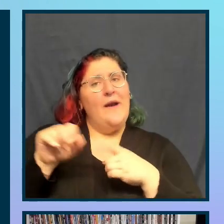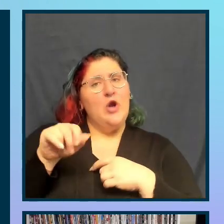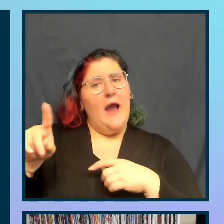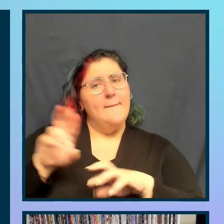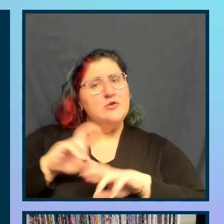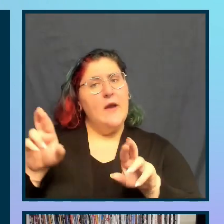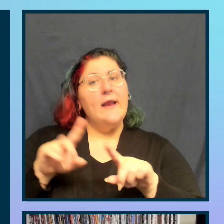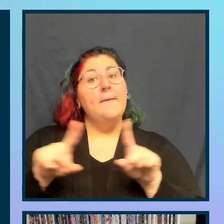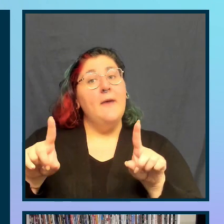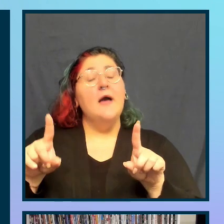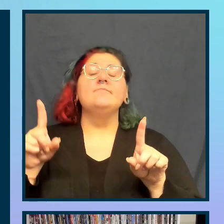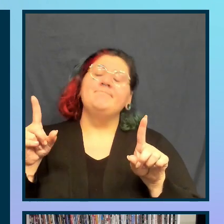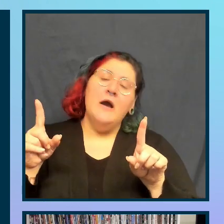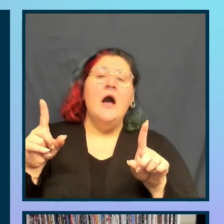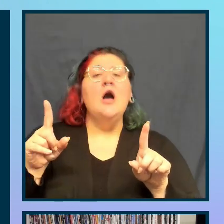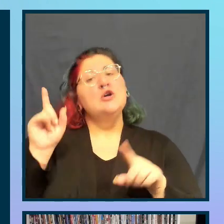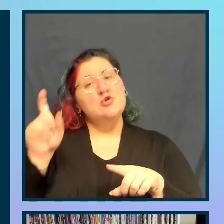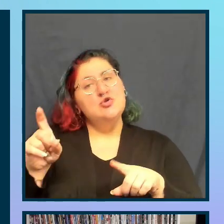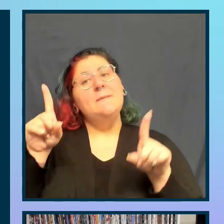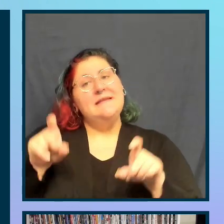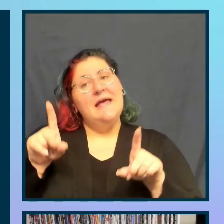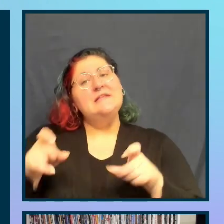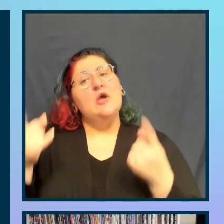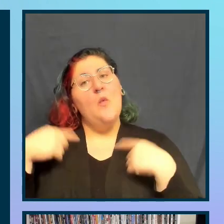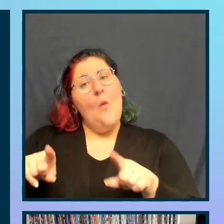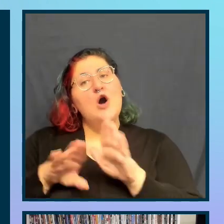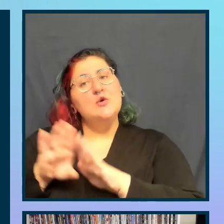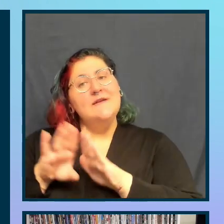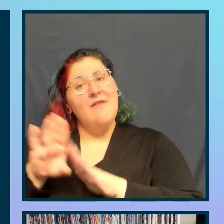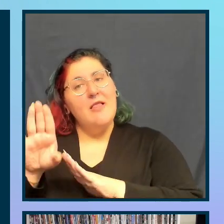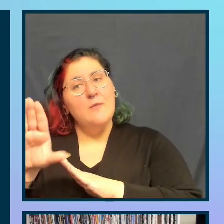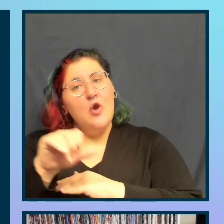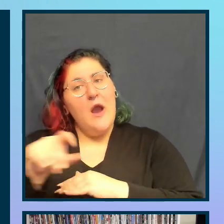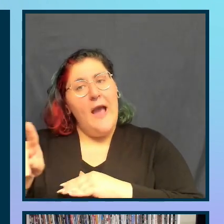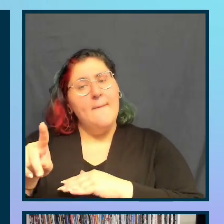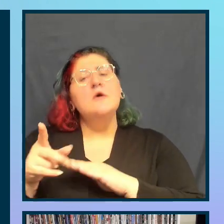as you're developing the app. So let's go over what testing methods are available when you're working on your app